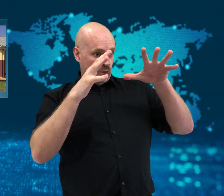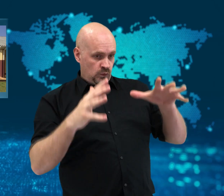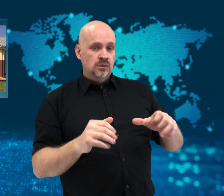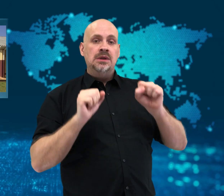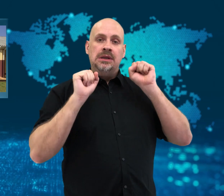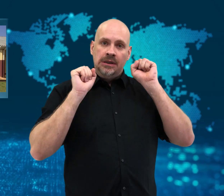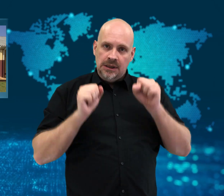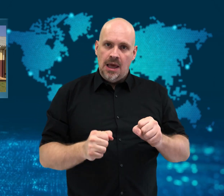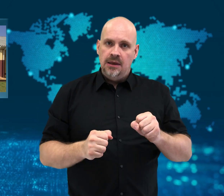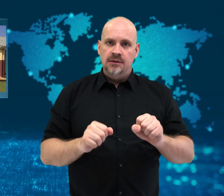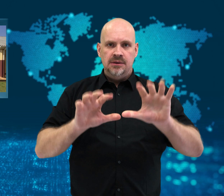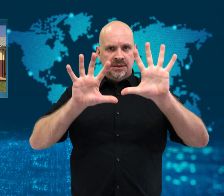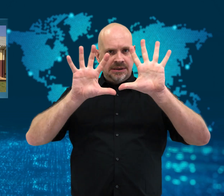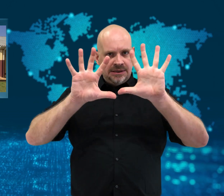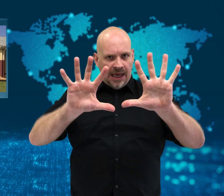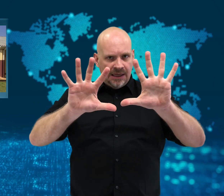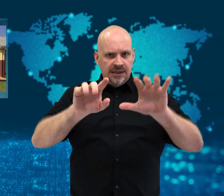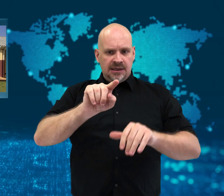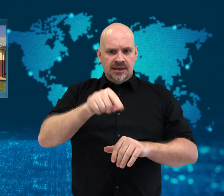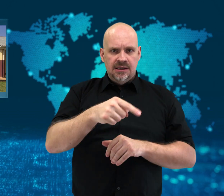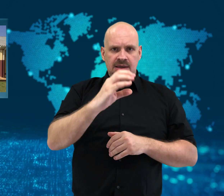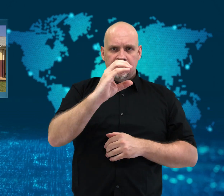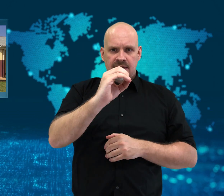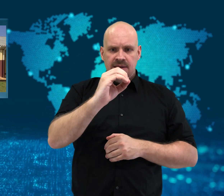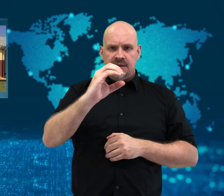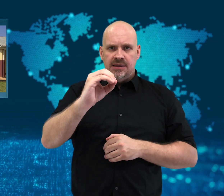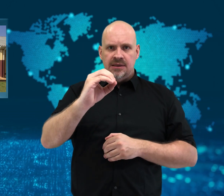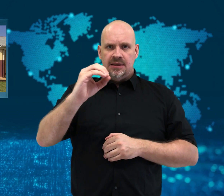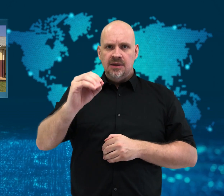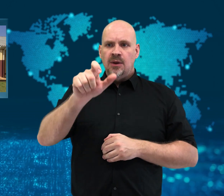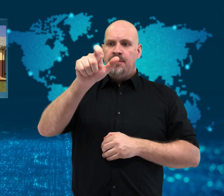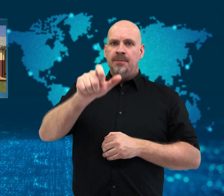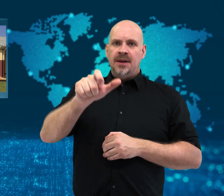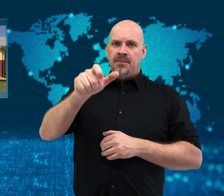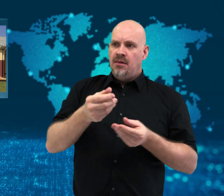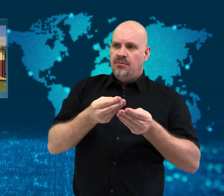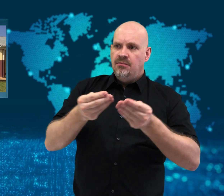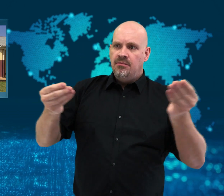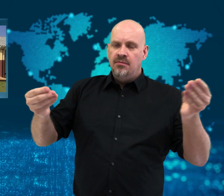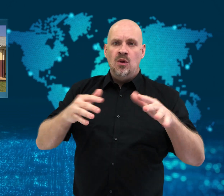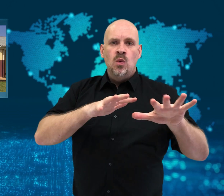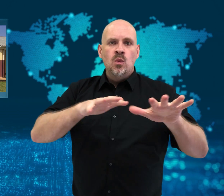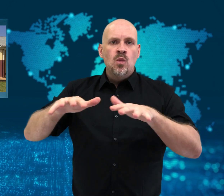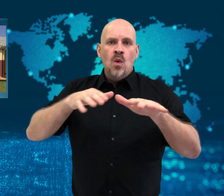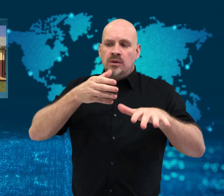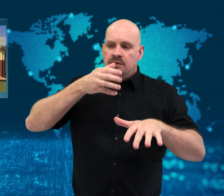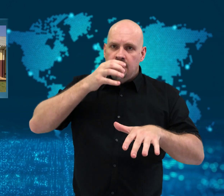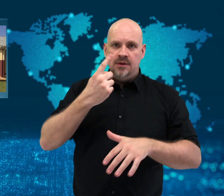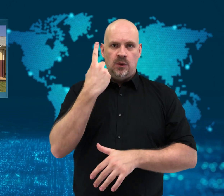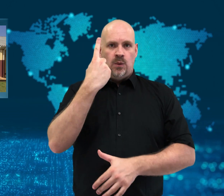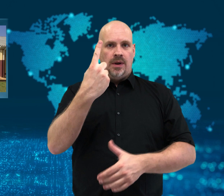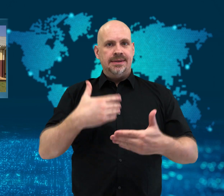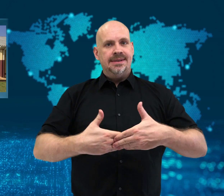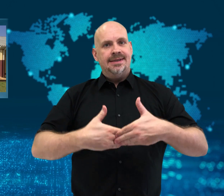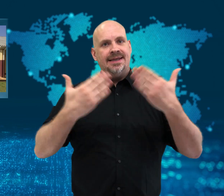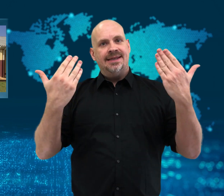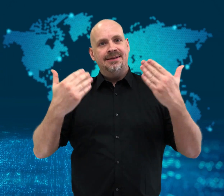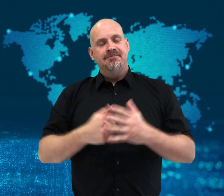and provides enough water daily for 10,000 people.